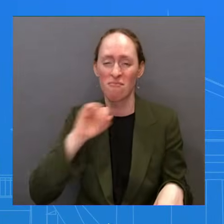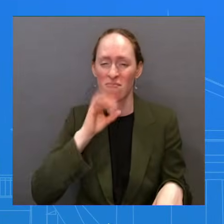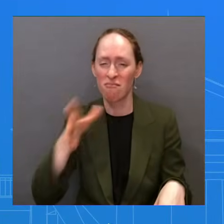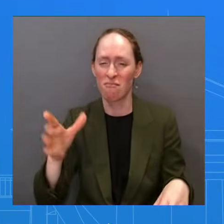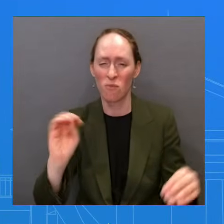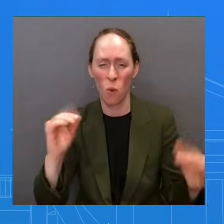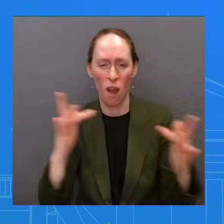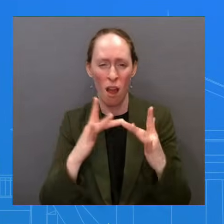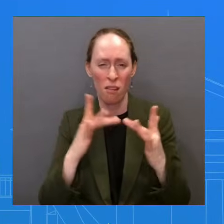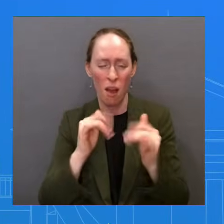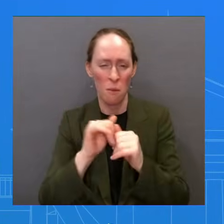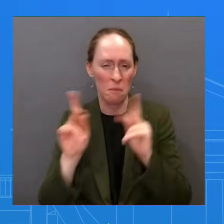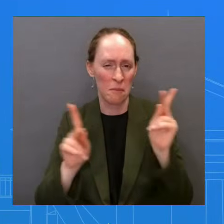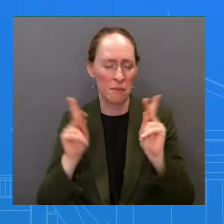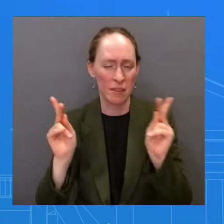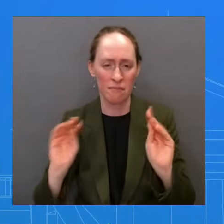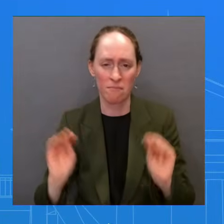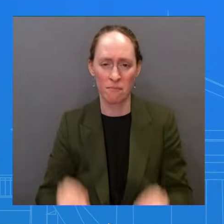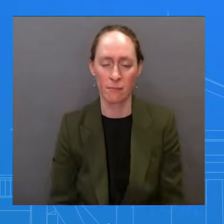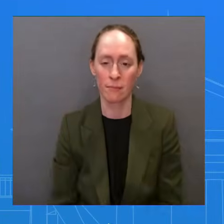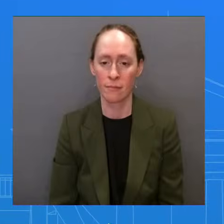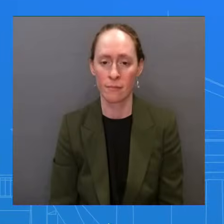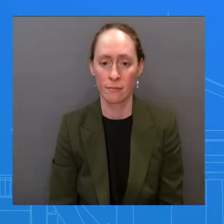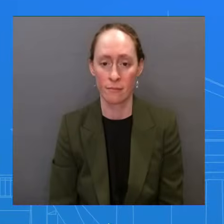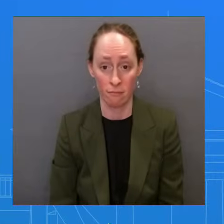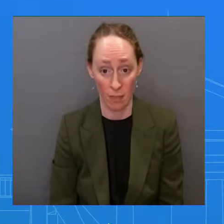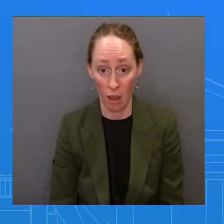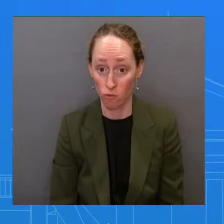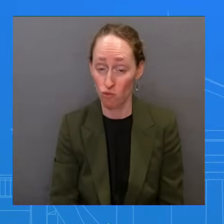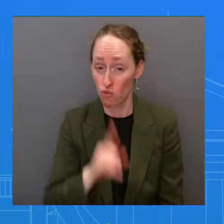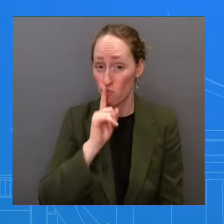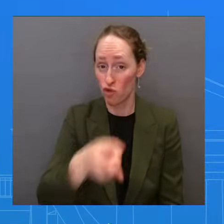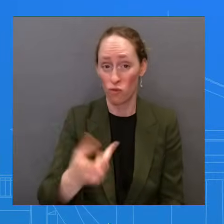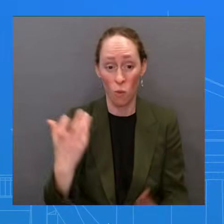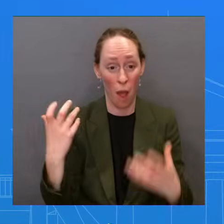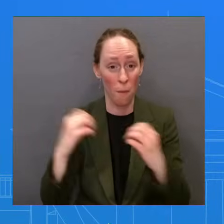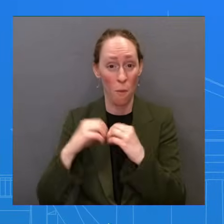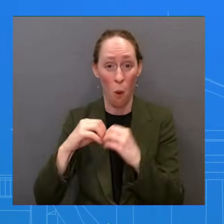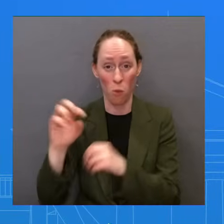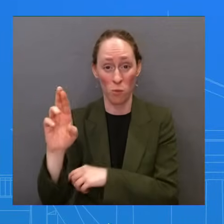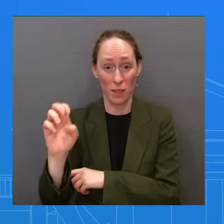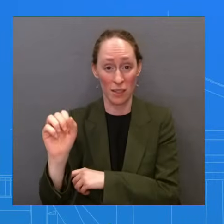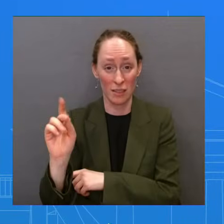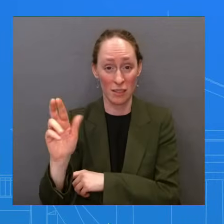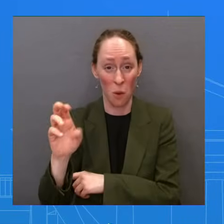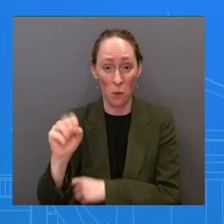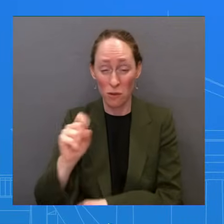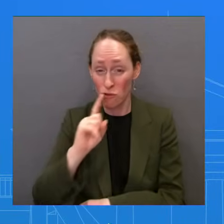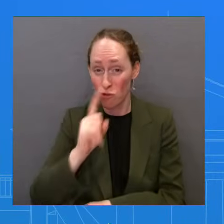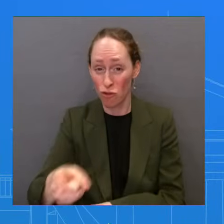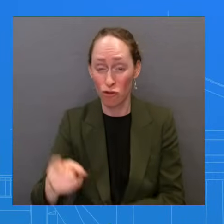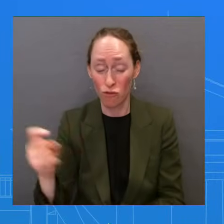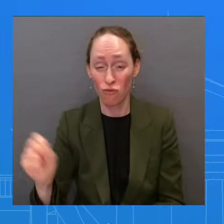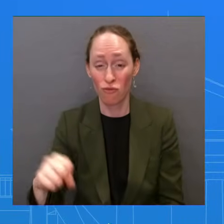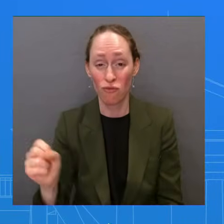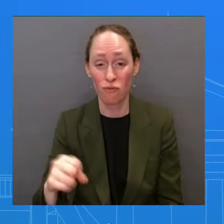at the border to do the critical work that is needed. But this -- the reason why we're moving in this direction -- and, of course,